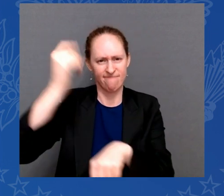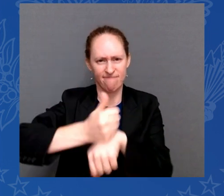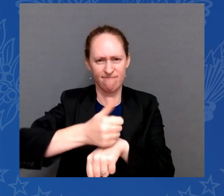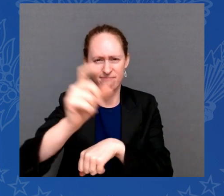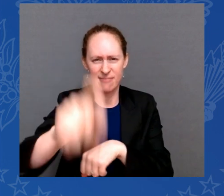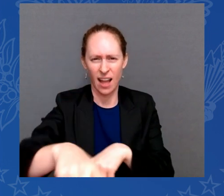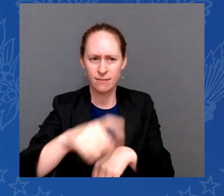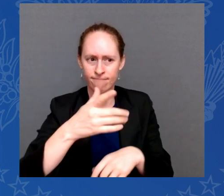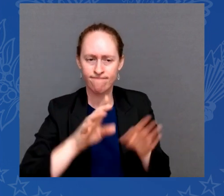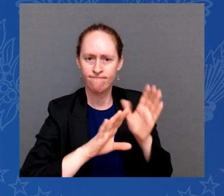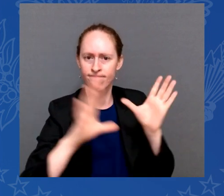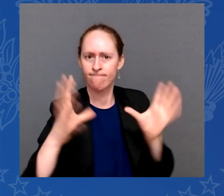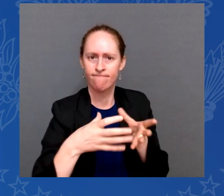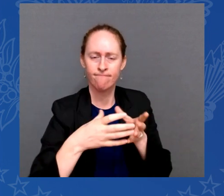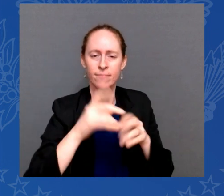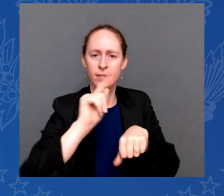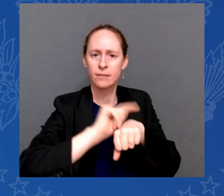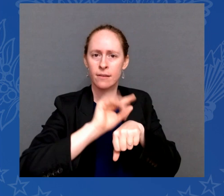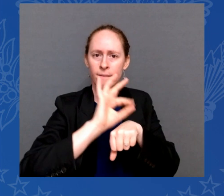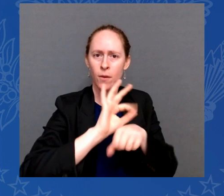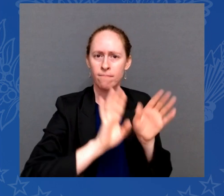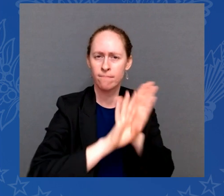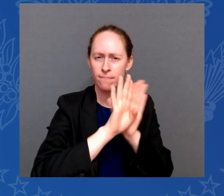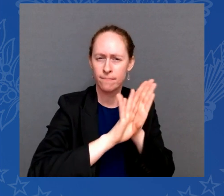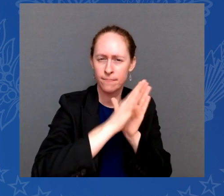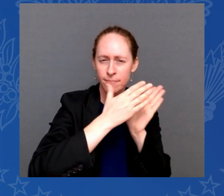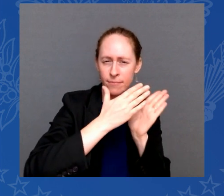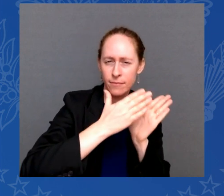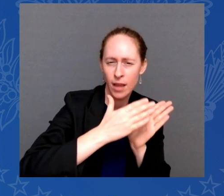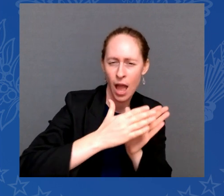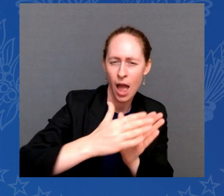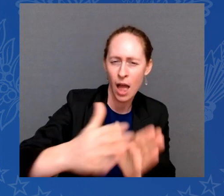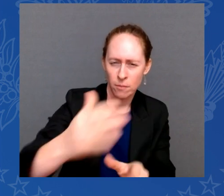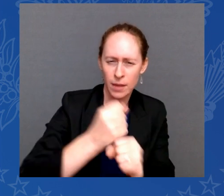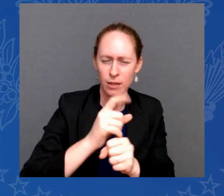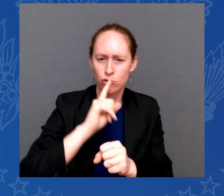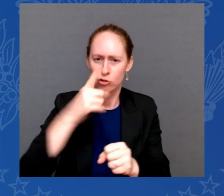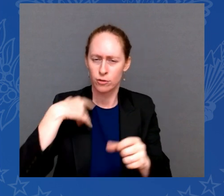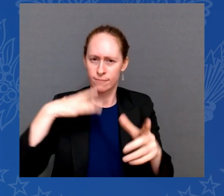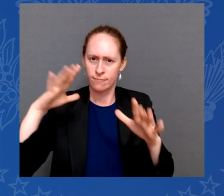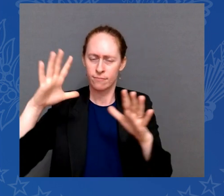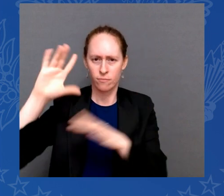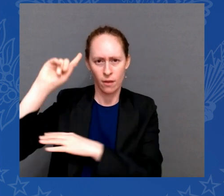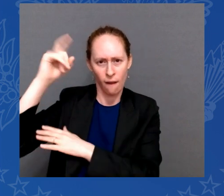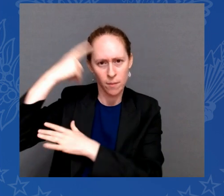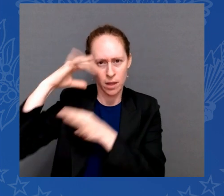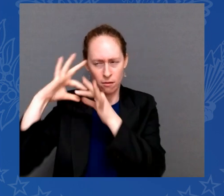a whole-of-government approach to our work, understanding that every day in America --